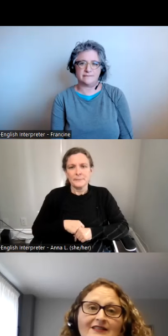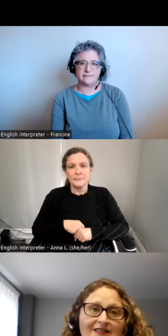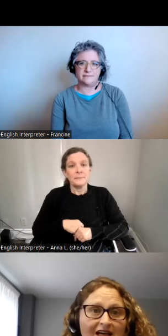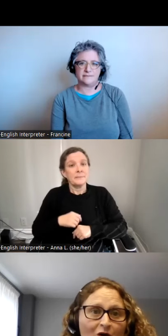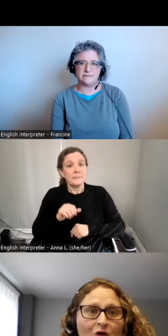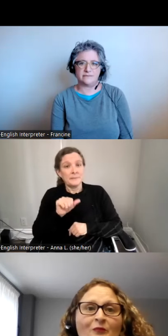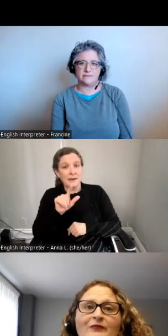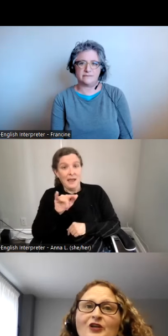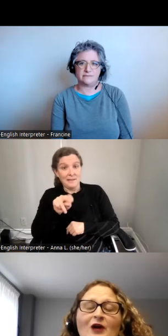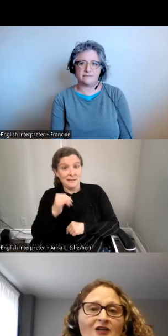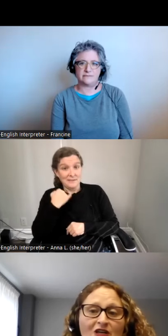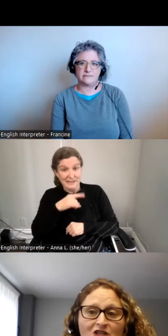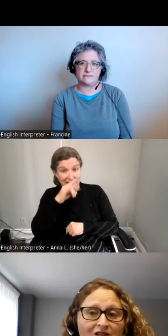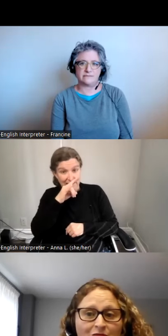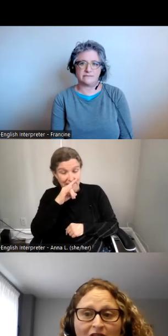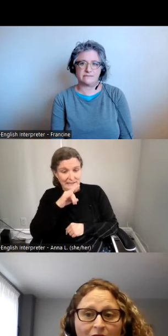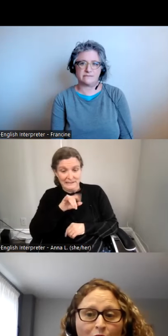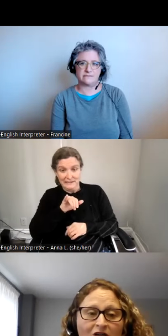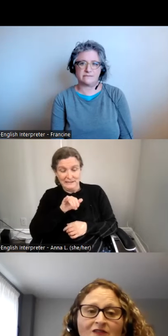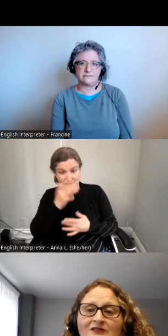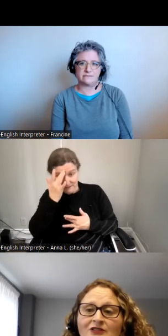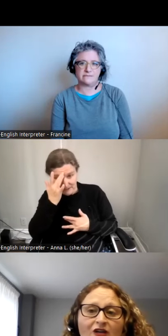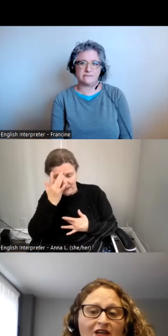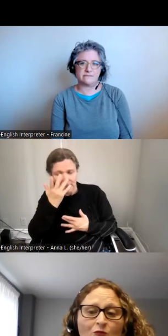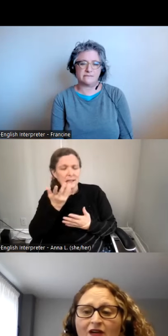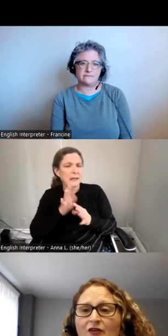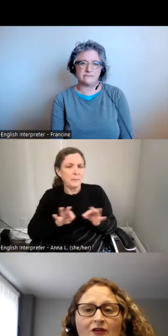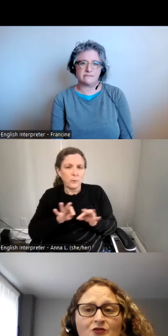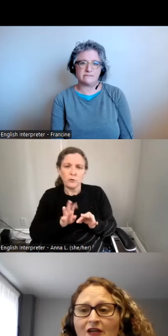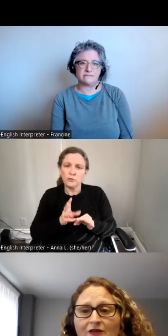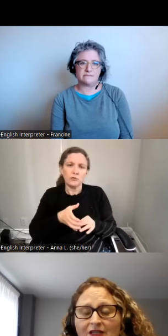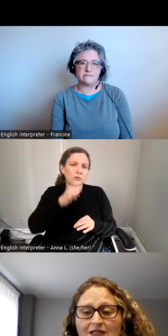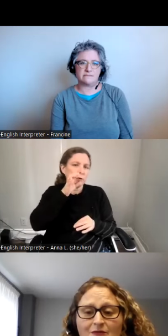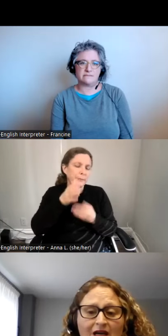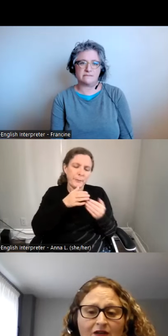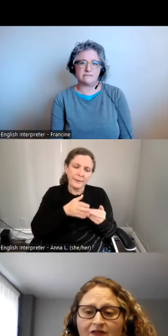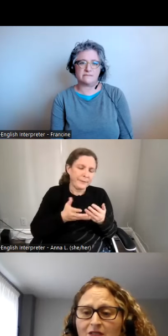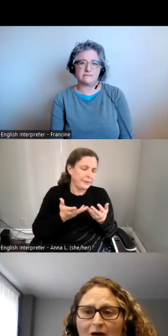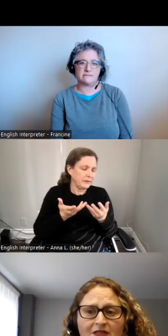» Kim Adlard: That's happening. » Allison Boyce: Yeah, yeah. I mean, if your child is sick